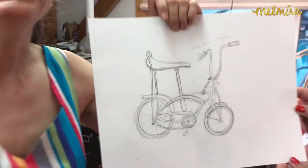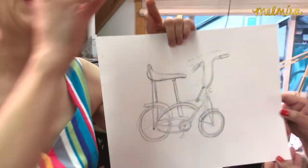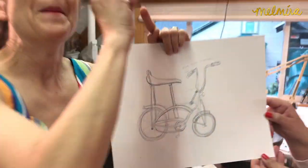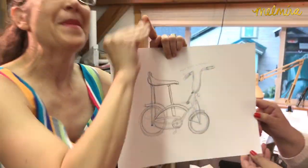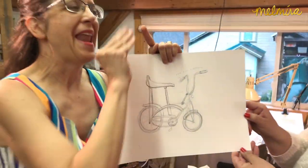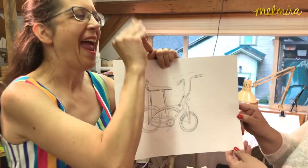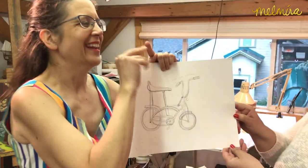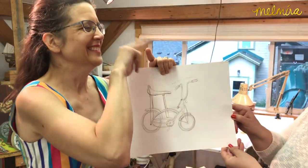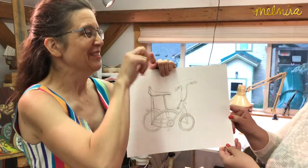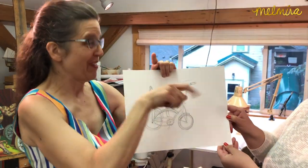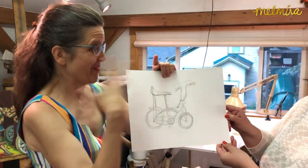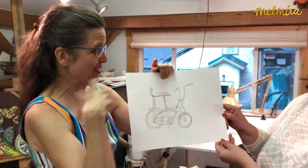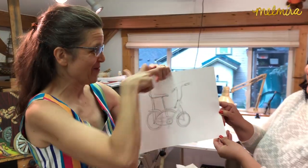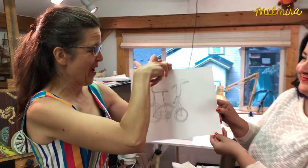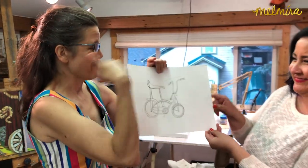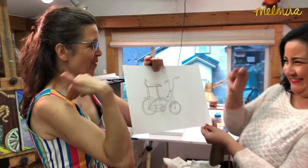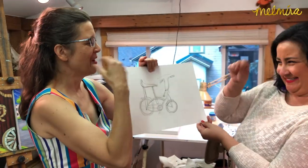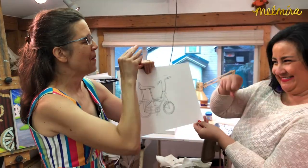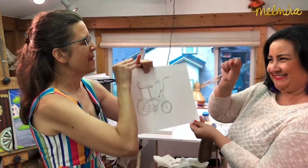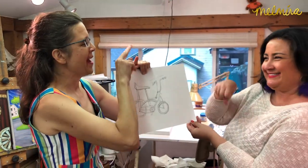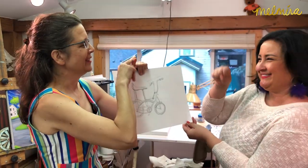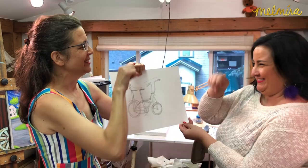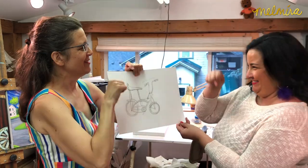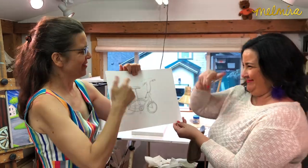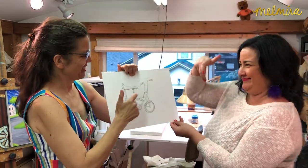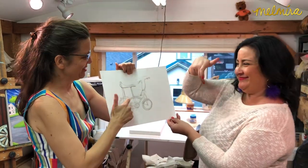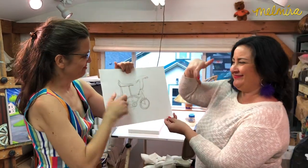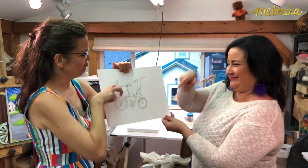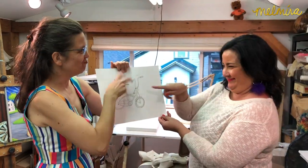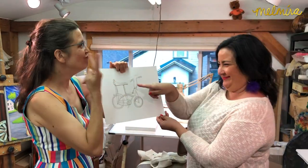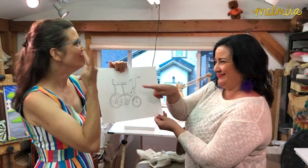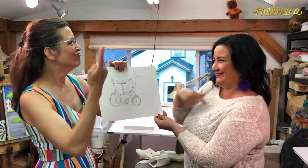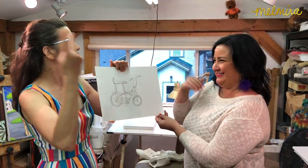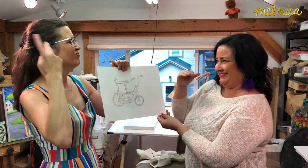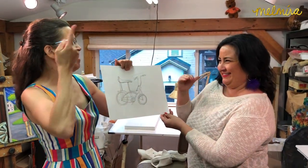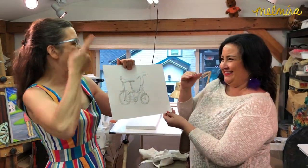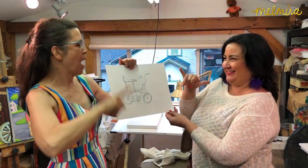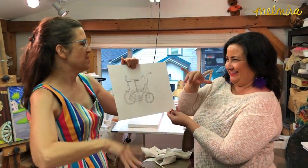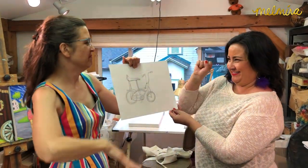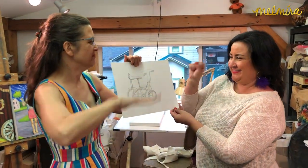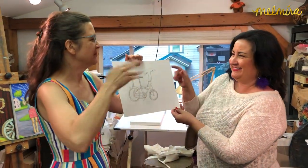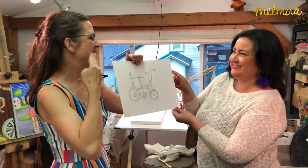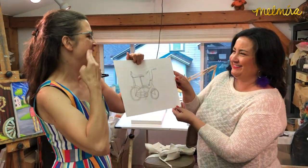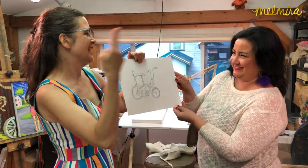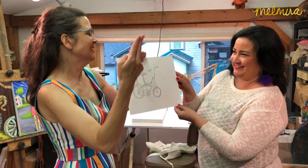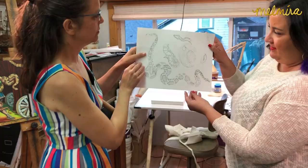It's a banana seat bike. Did you ride on them before? -Yes! It's nostalgia of a more innocent time.